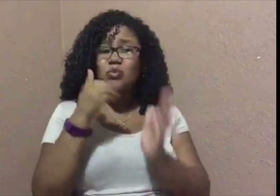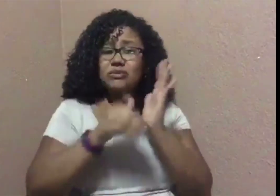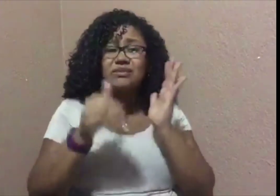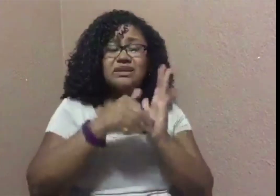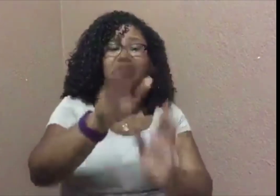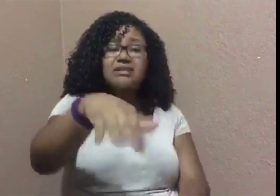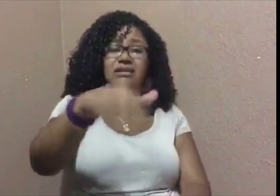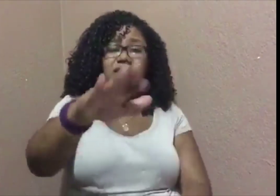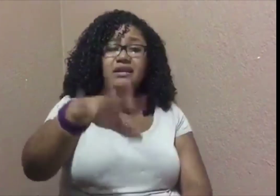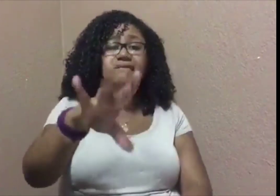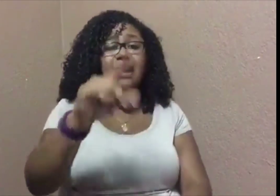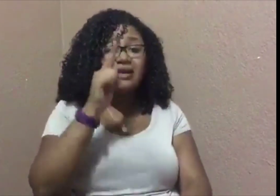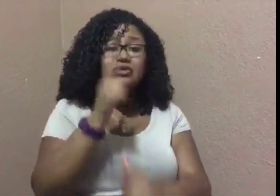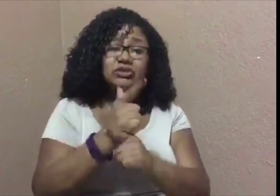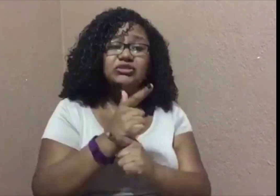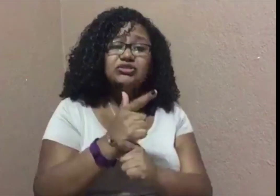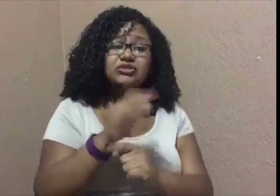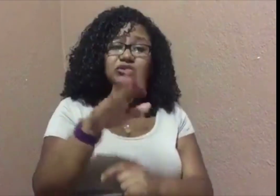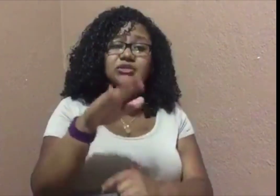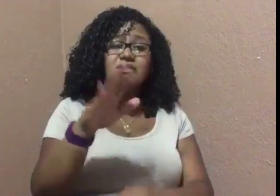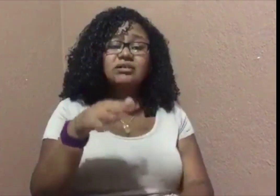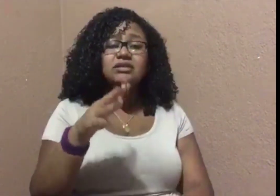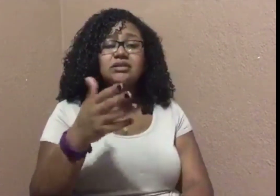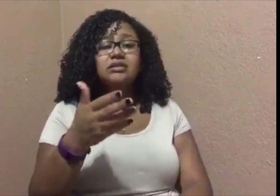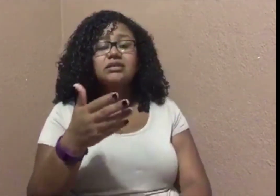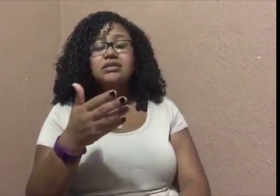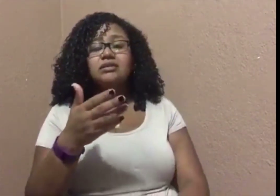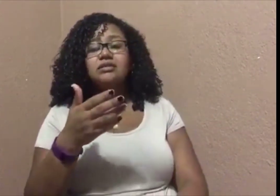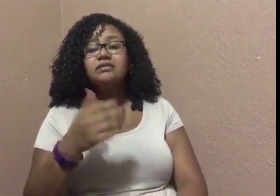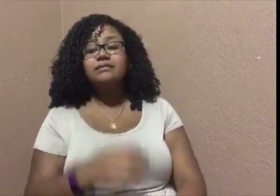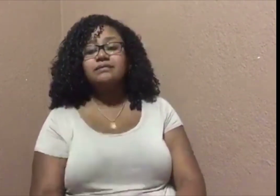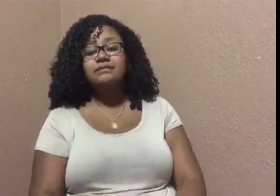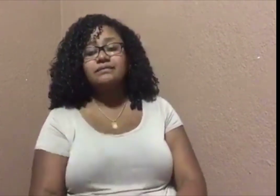that he repeatedly told me to go find [my sister].